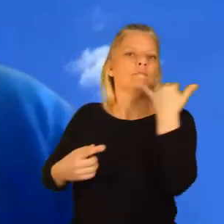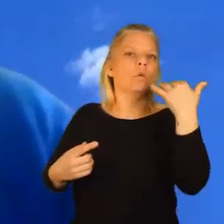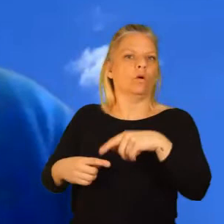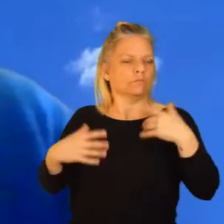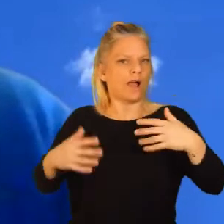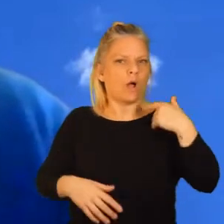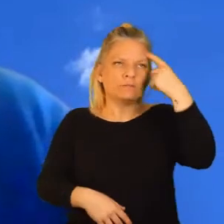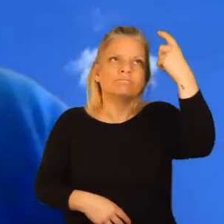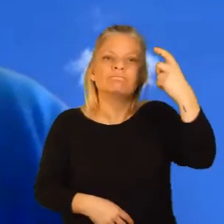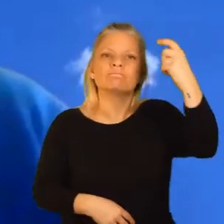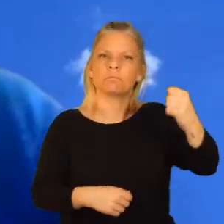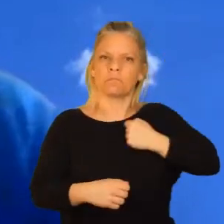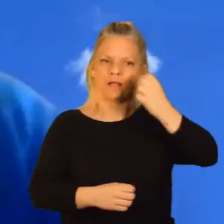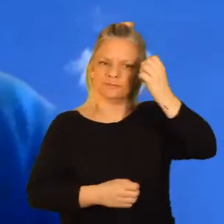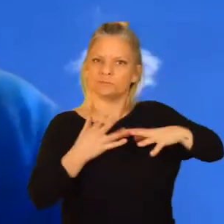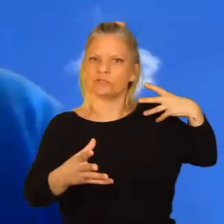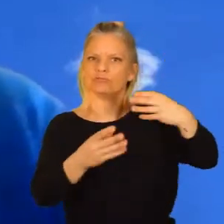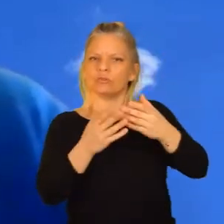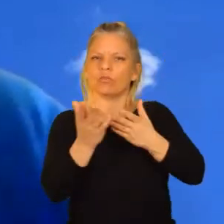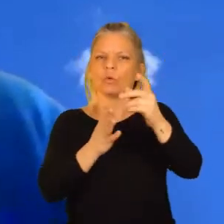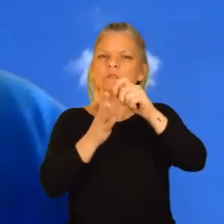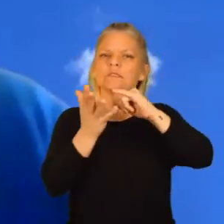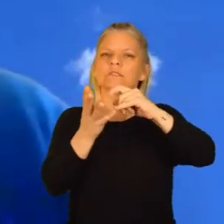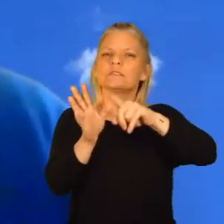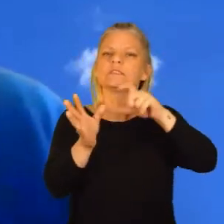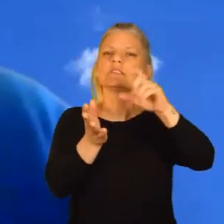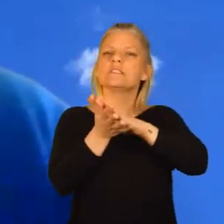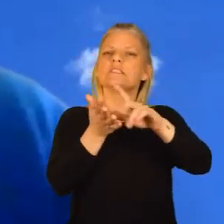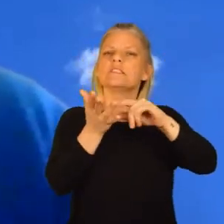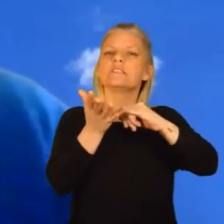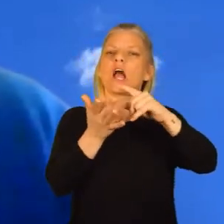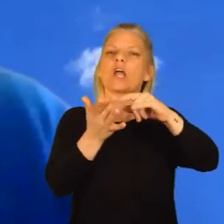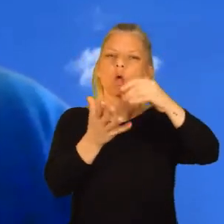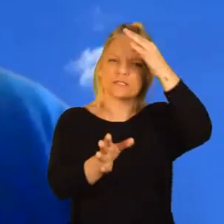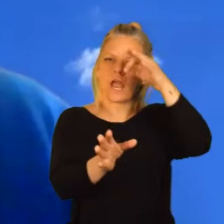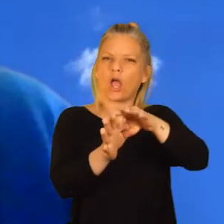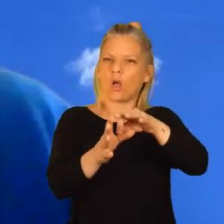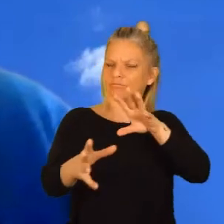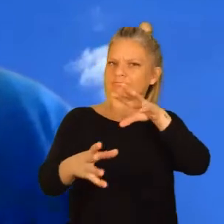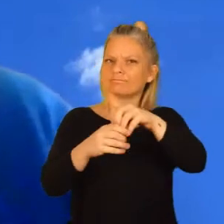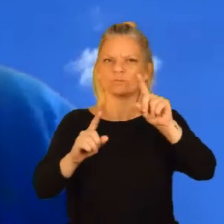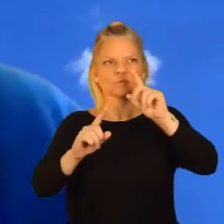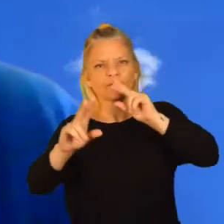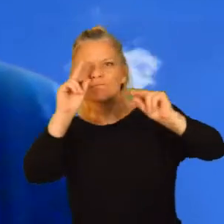how I think about my own experiences with psychosis being involved and having a voice.